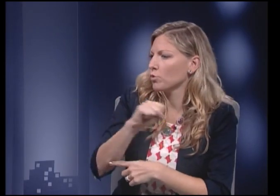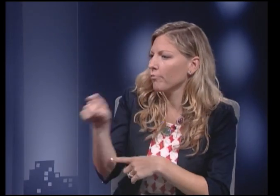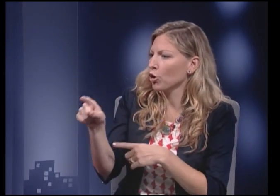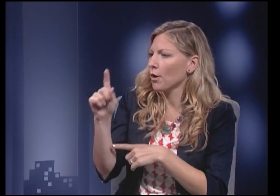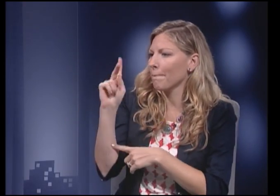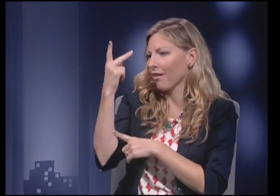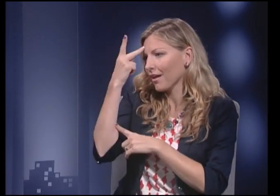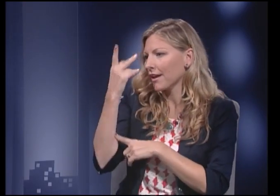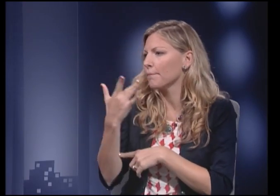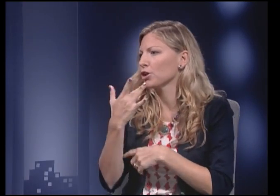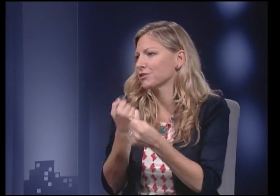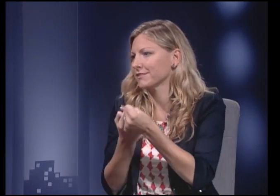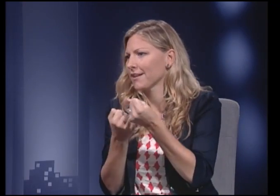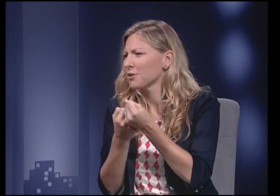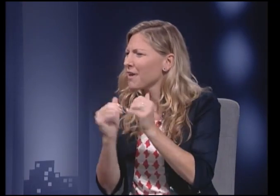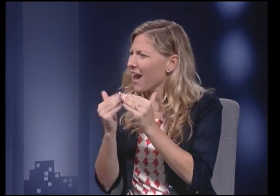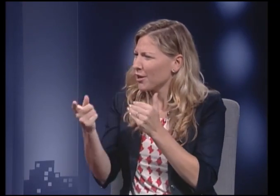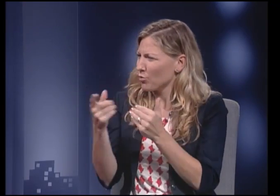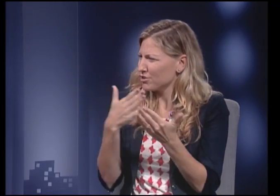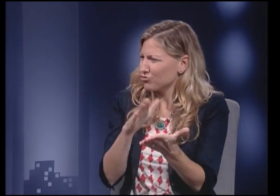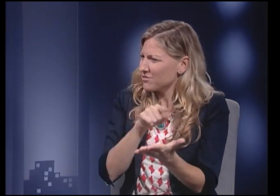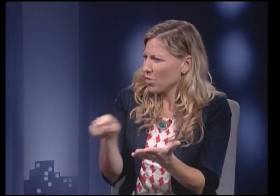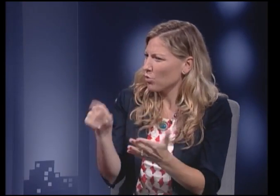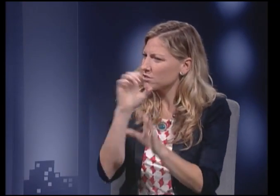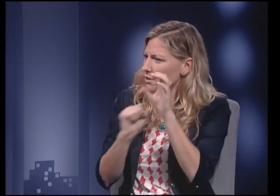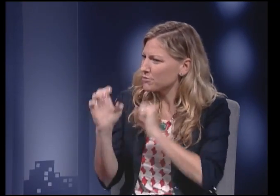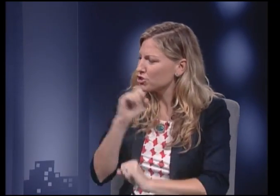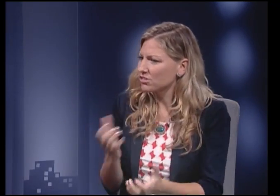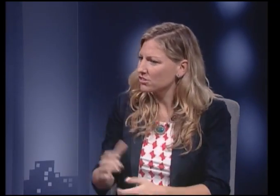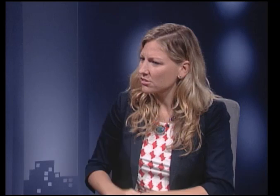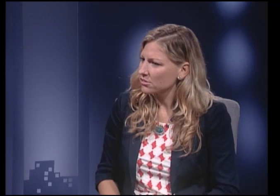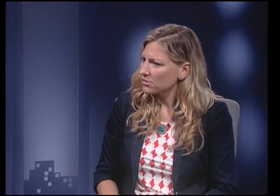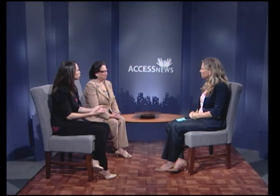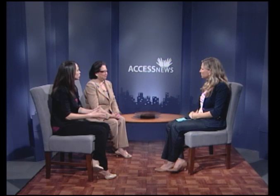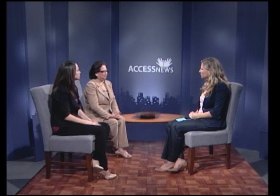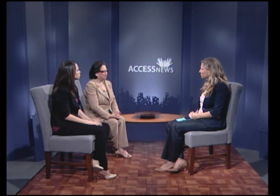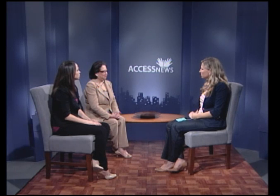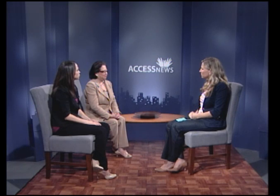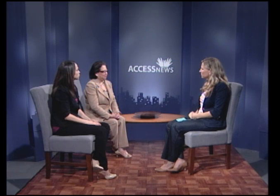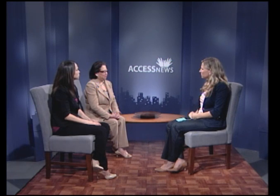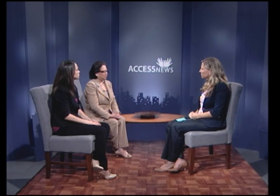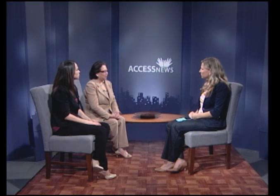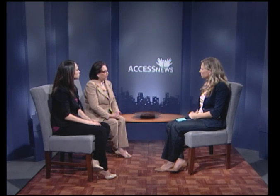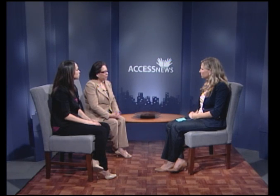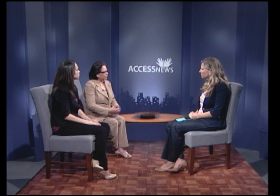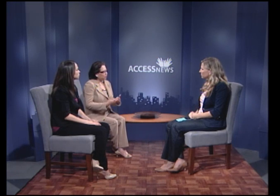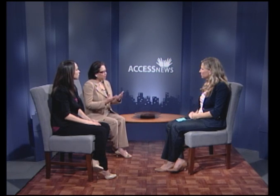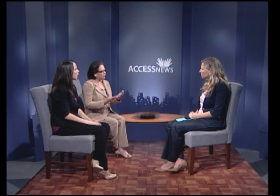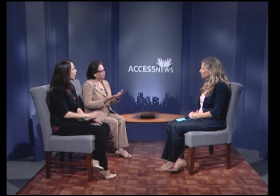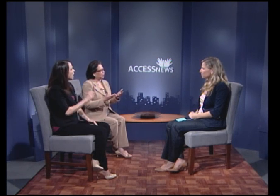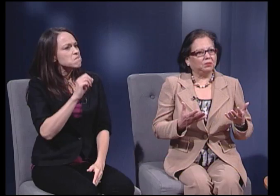I'm sure people assumed that you are partisan. But how do you address those assumptions? I usually don't have a problem.